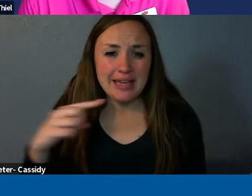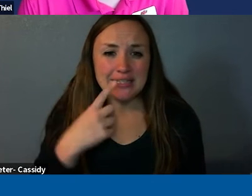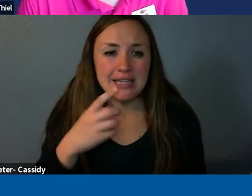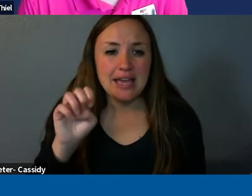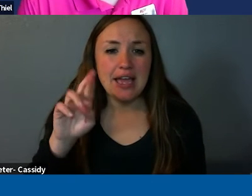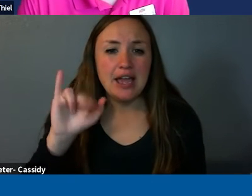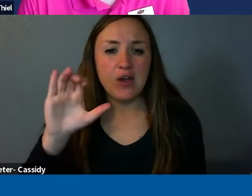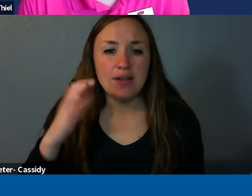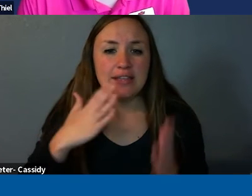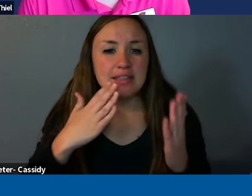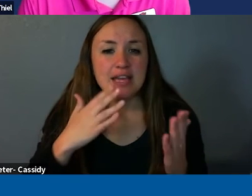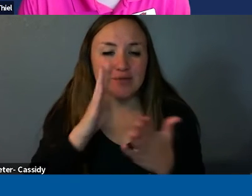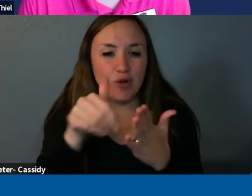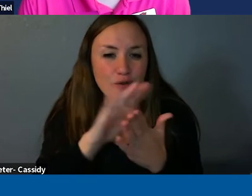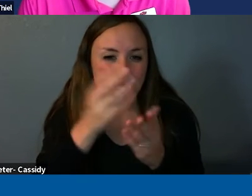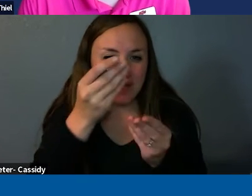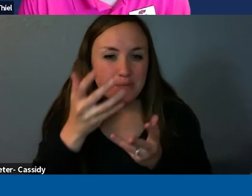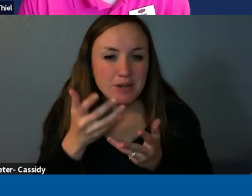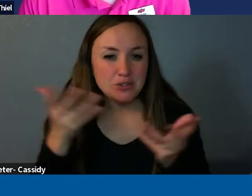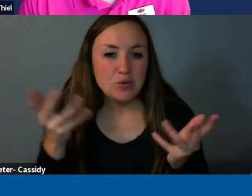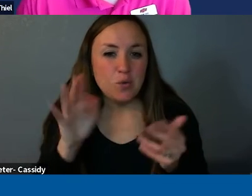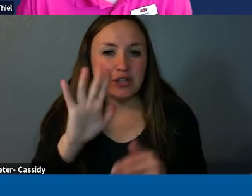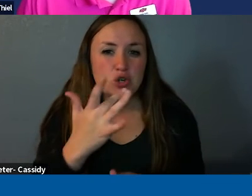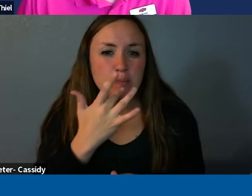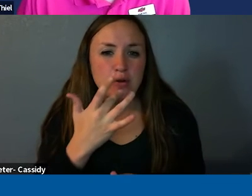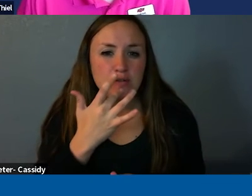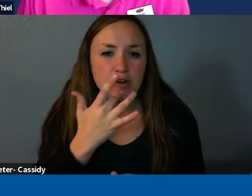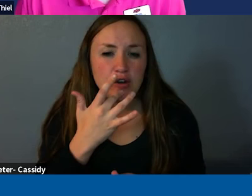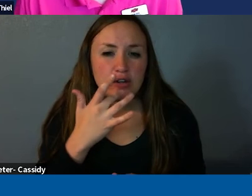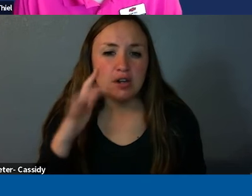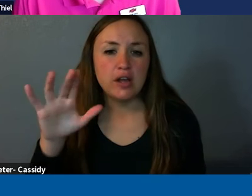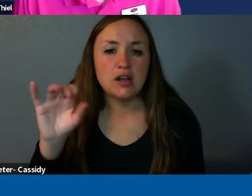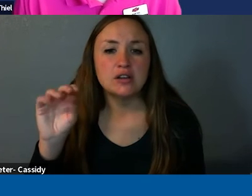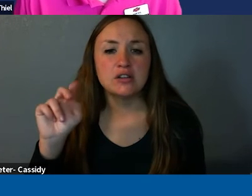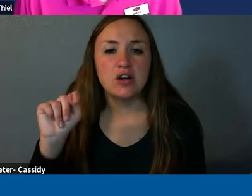thank you so much for all the information. What is your preferred contrast checker application?